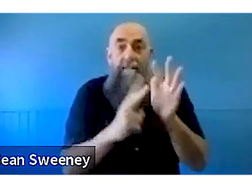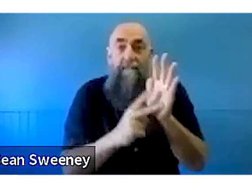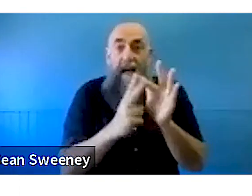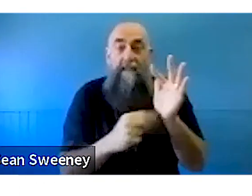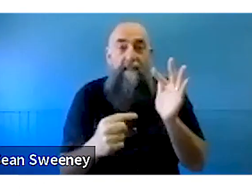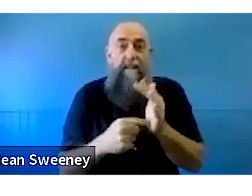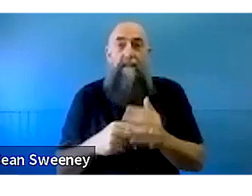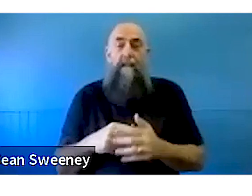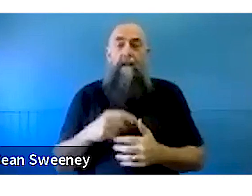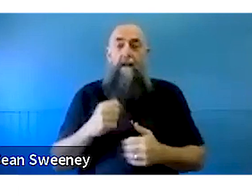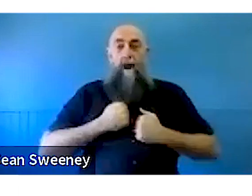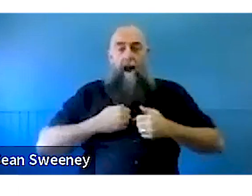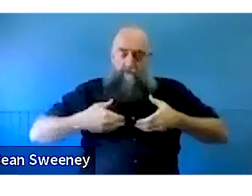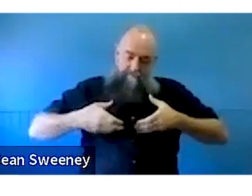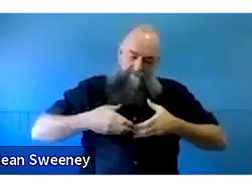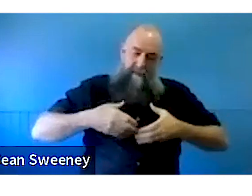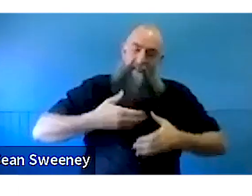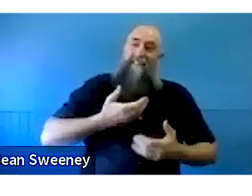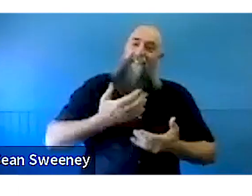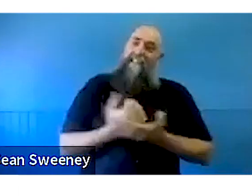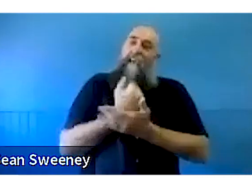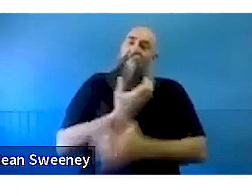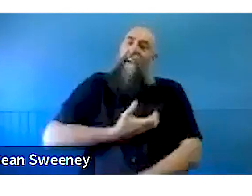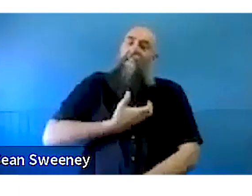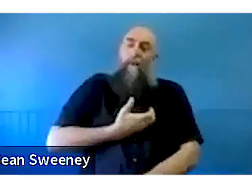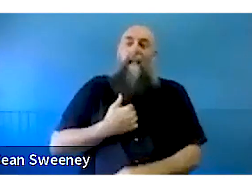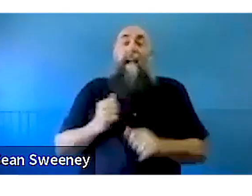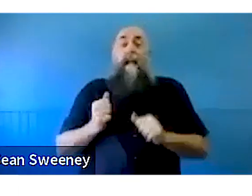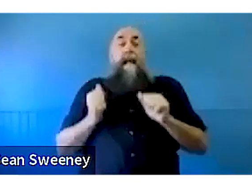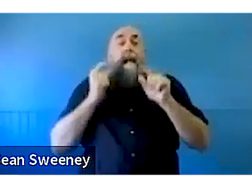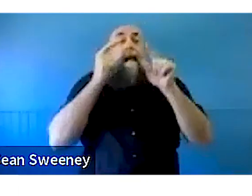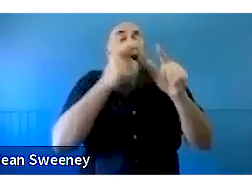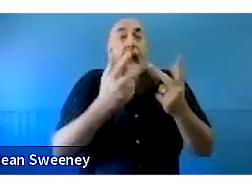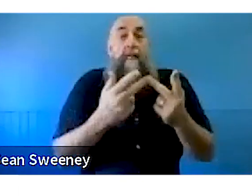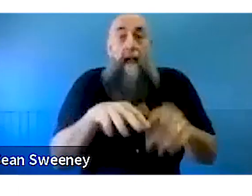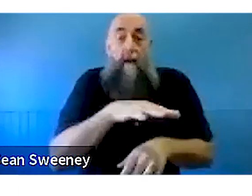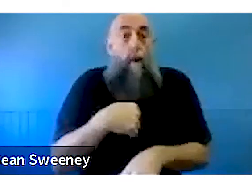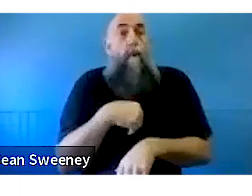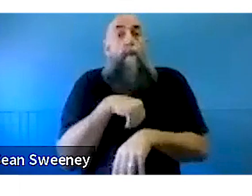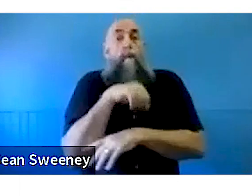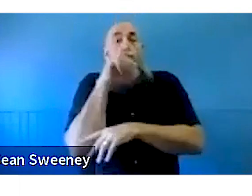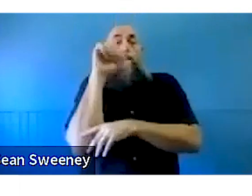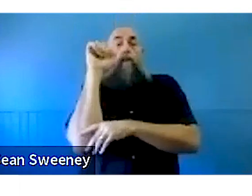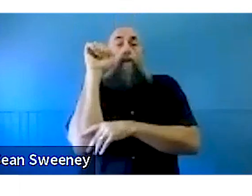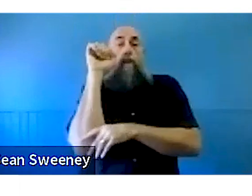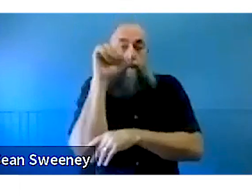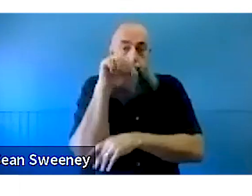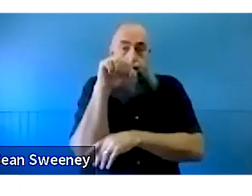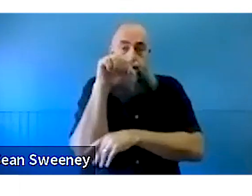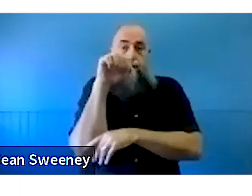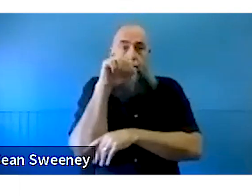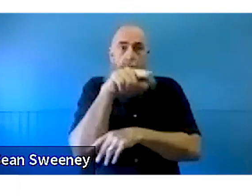their normal, normalised social role.